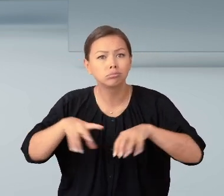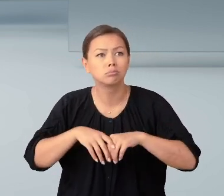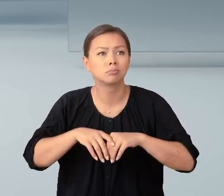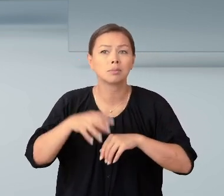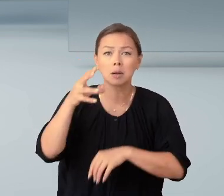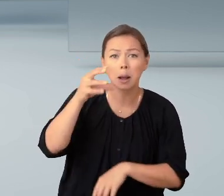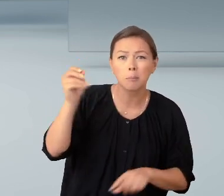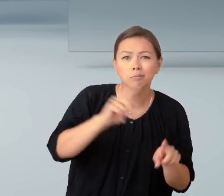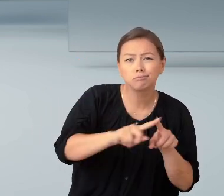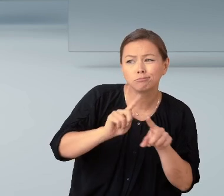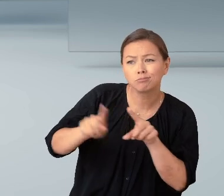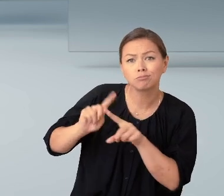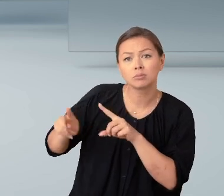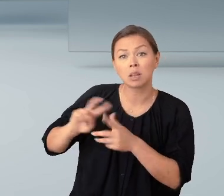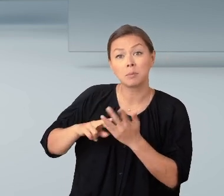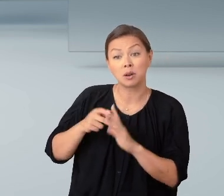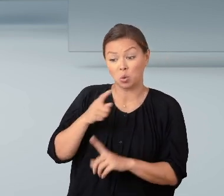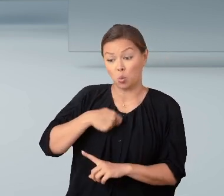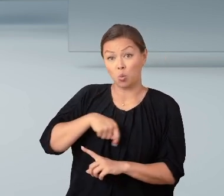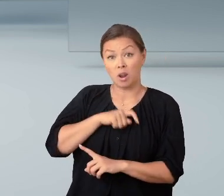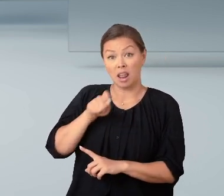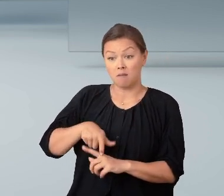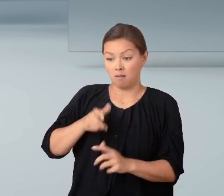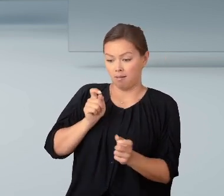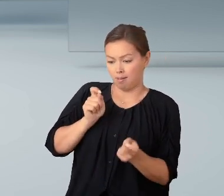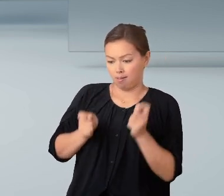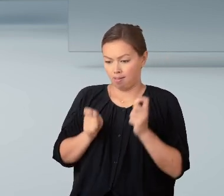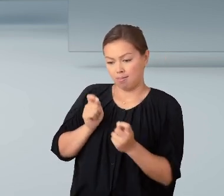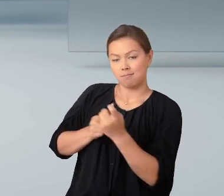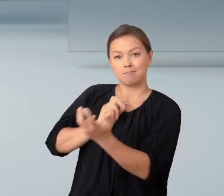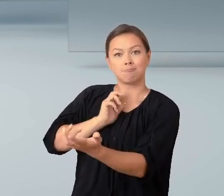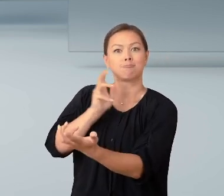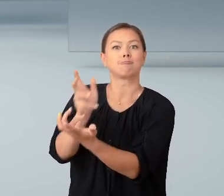us to rapidly adjust to changing customer expectations.